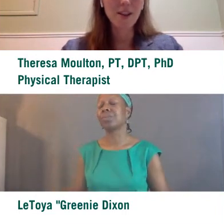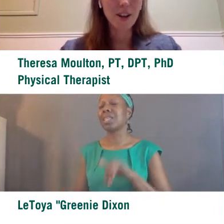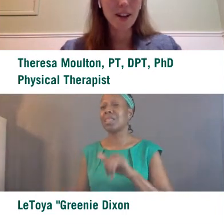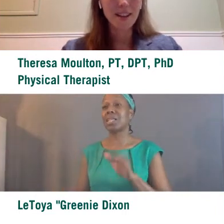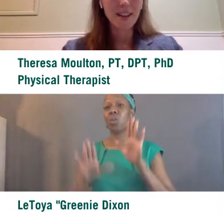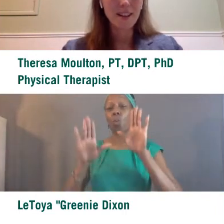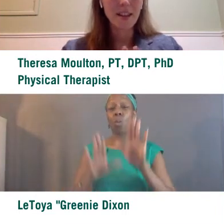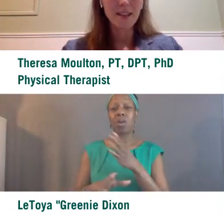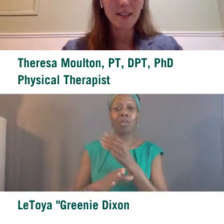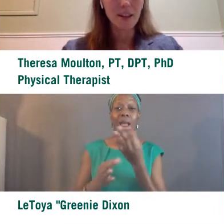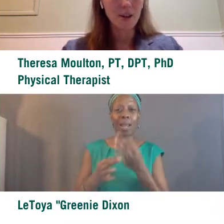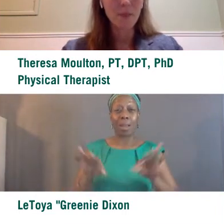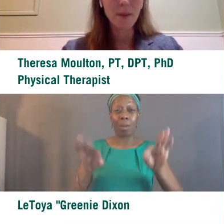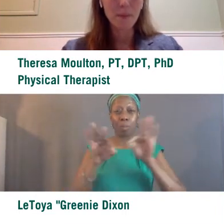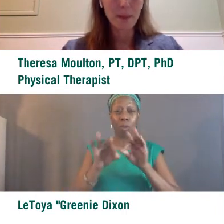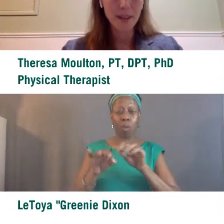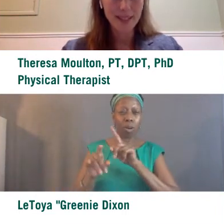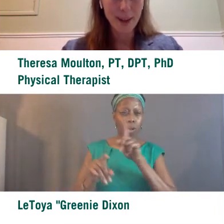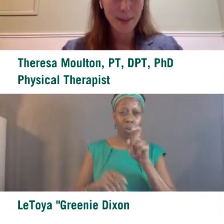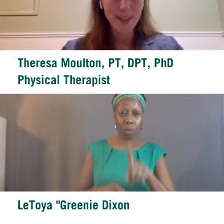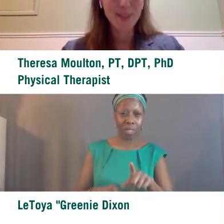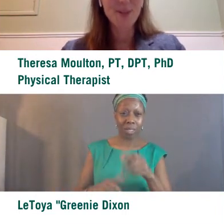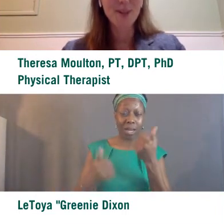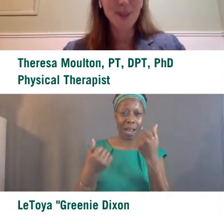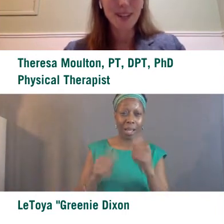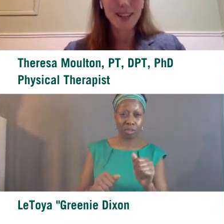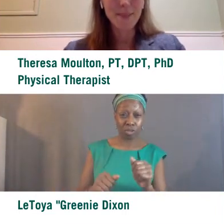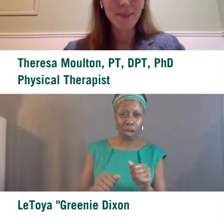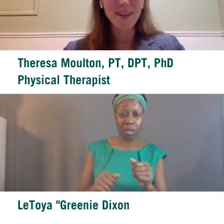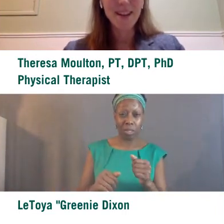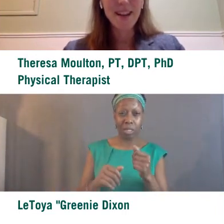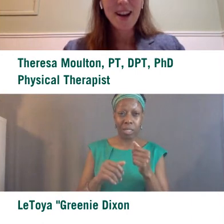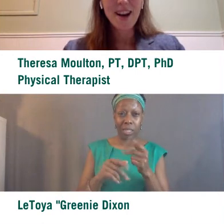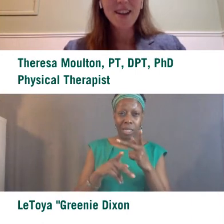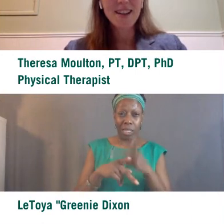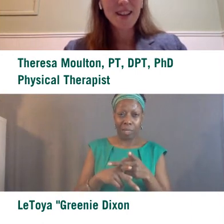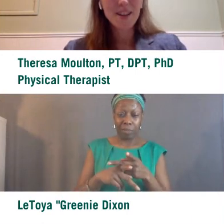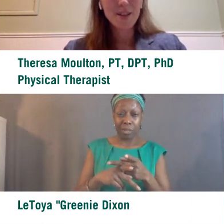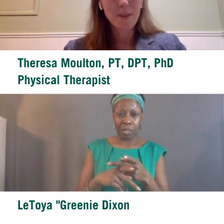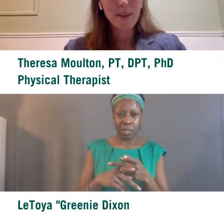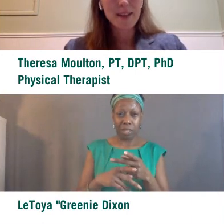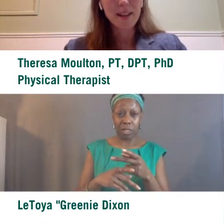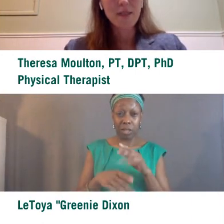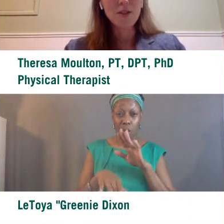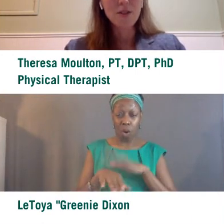and I'll try to keep... It could be a big topic, so I'll try to keep it on a basic level.